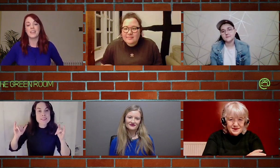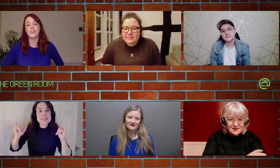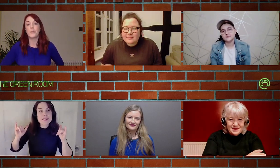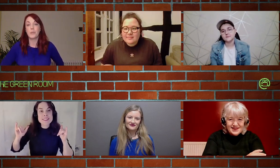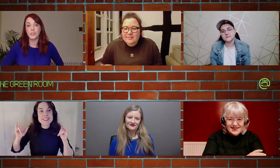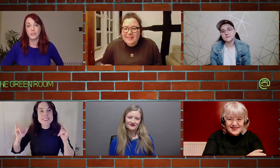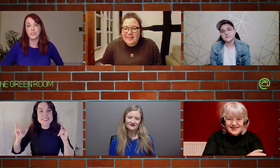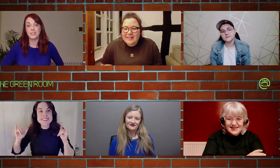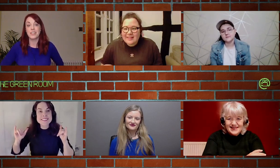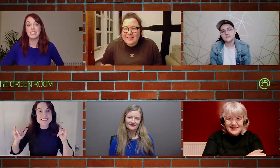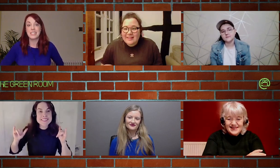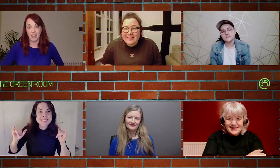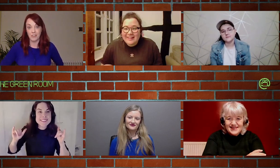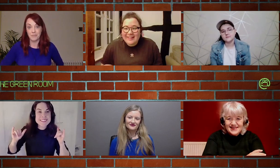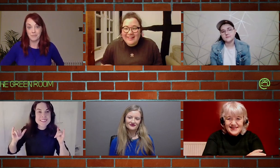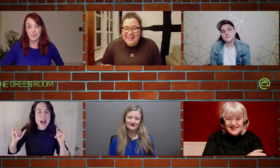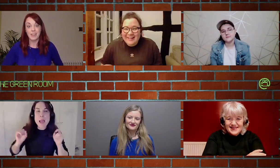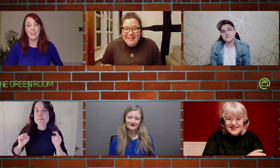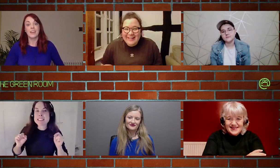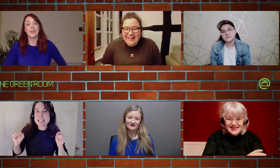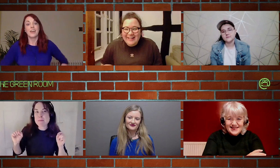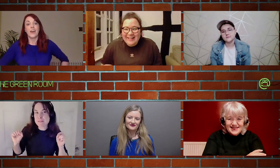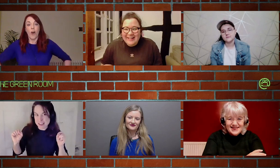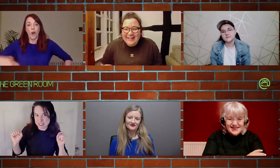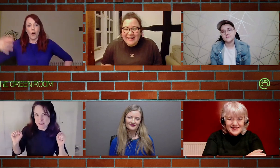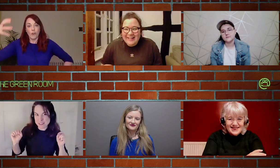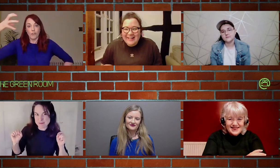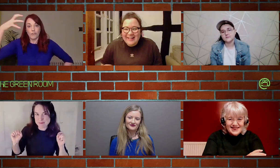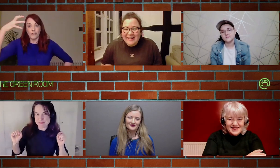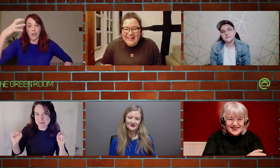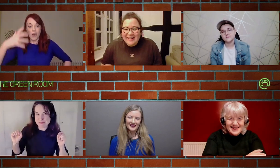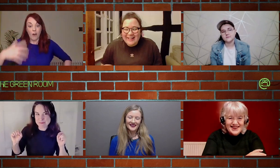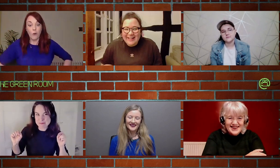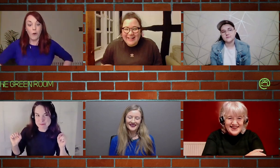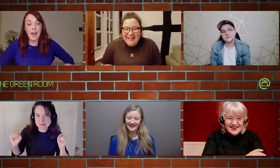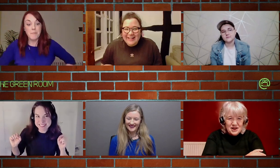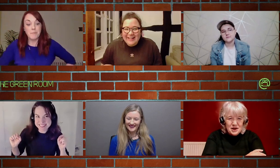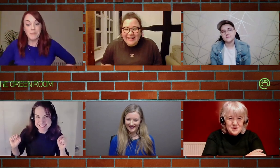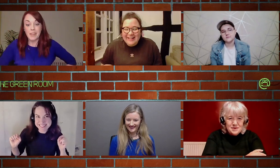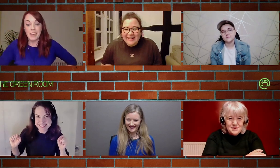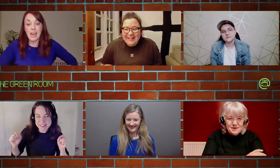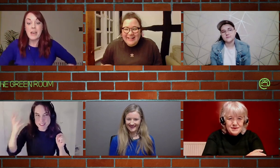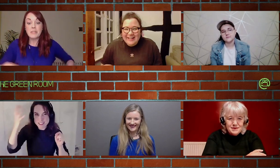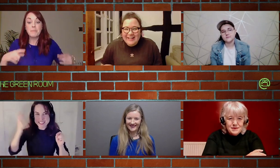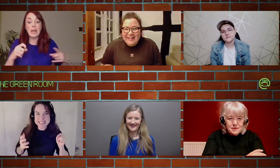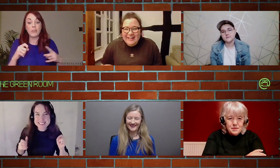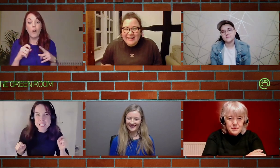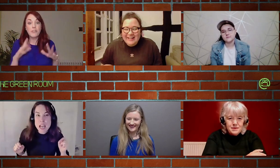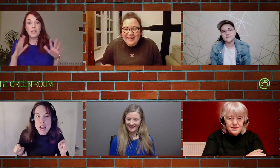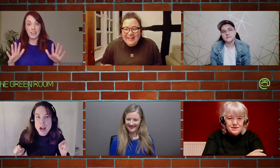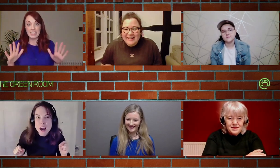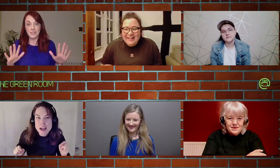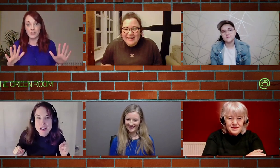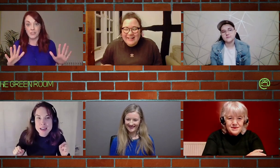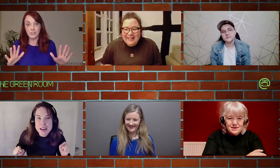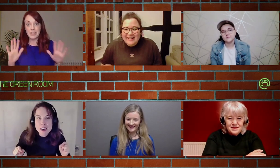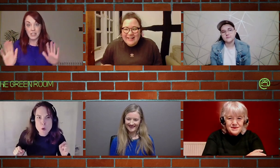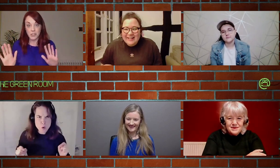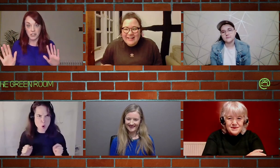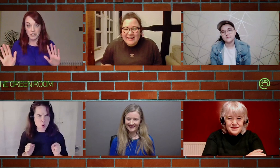The Winter's Tale. AK: I missed the name of the festival Oh, it's Pitlochry Festival Theatre.